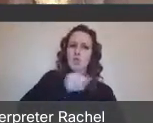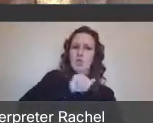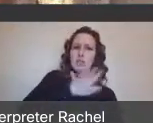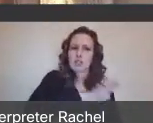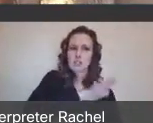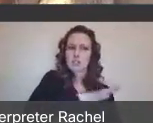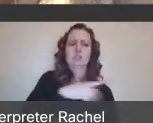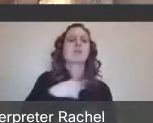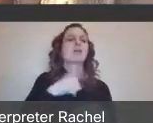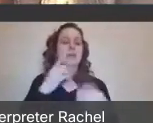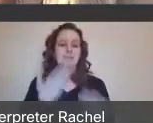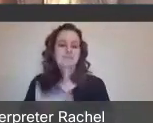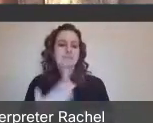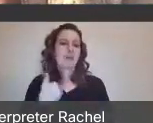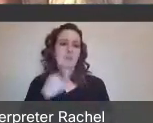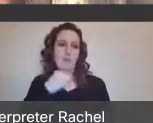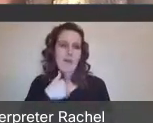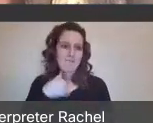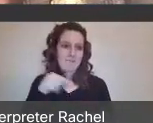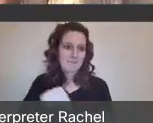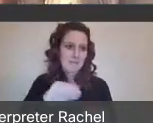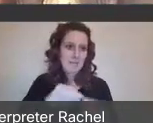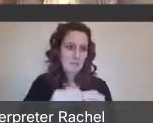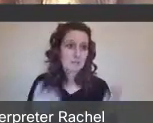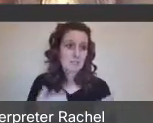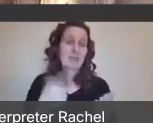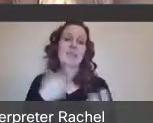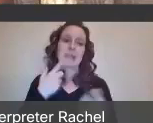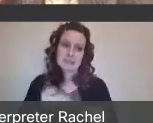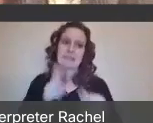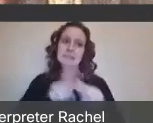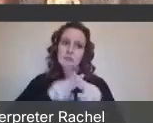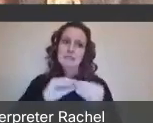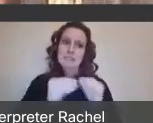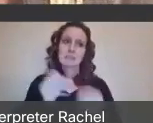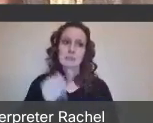right in front of me but that is a, that is an increase in number. As we've talked about